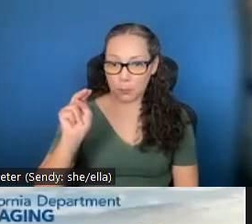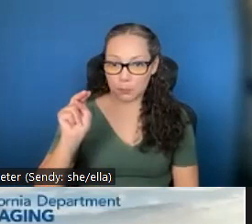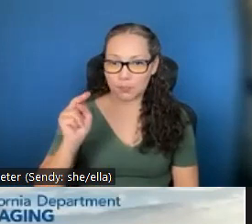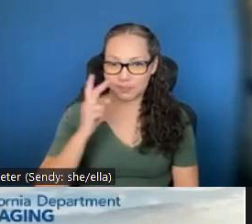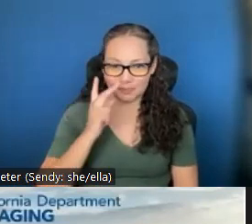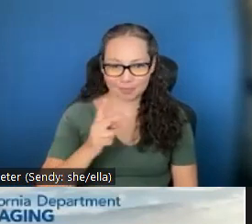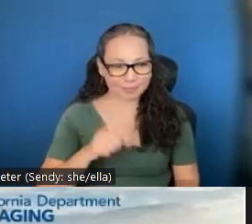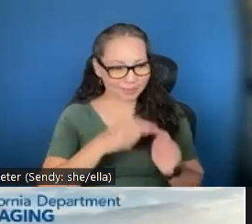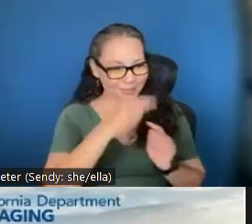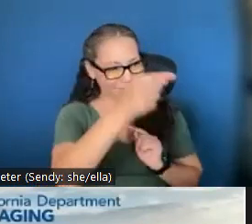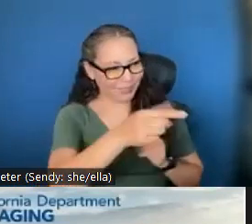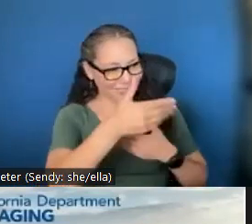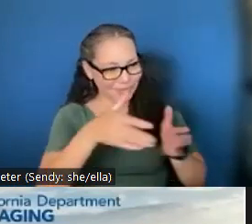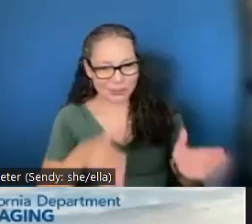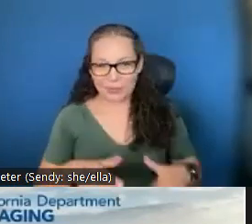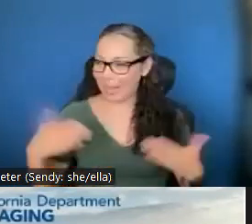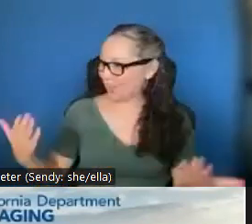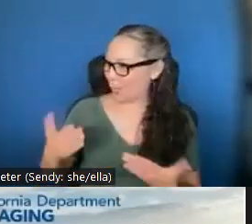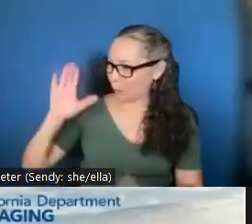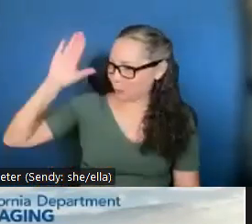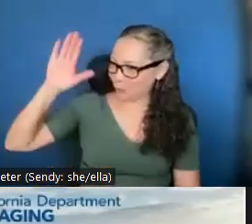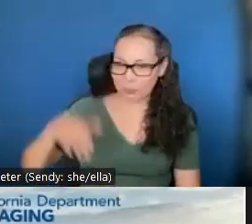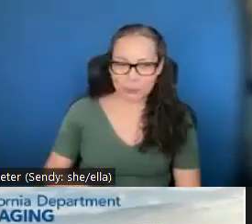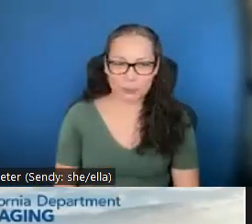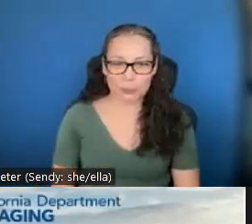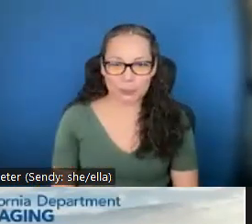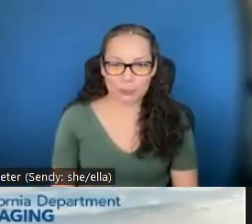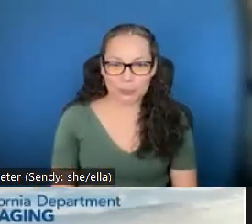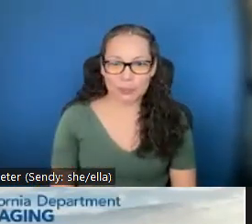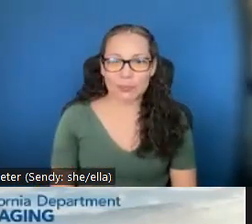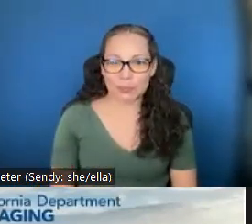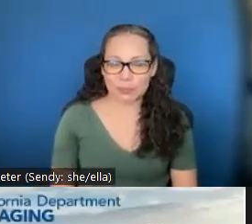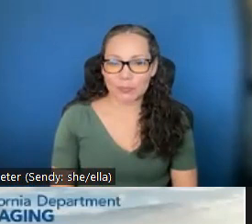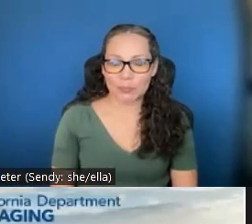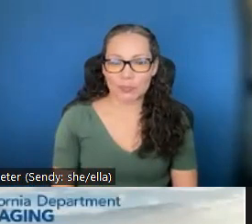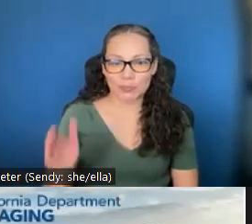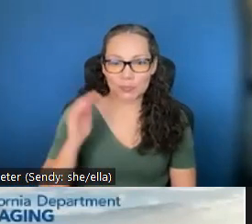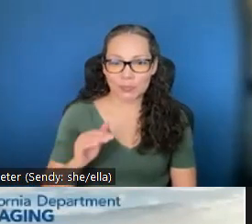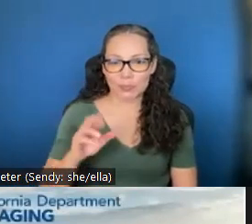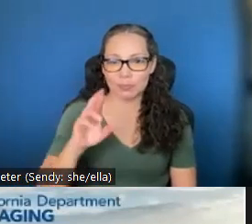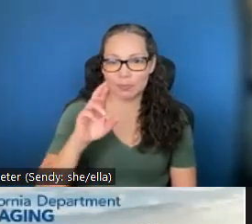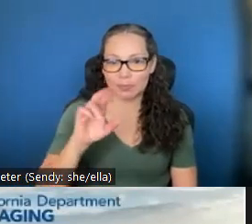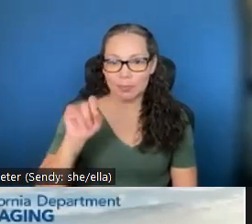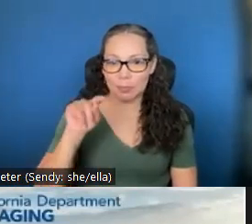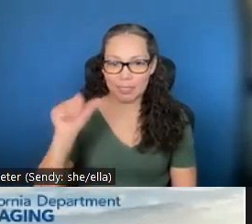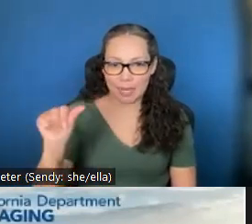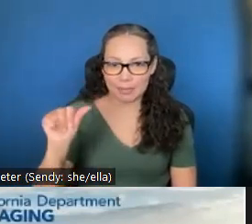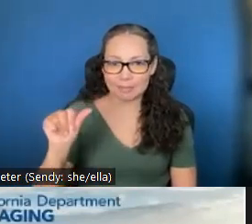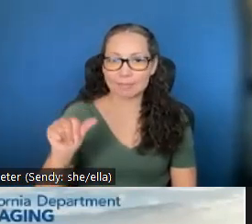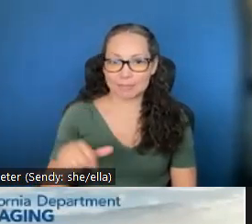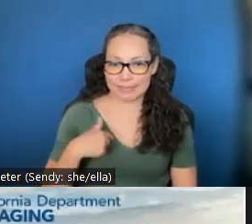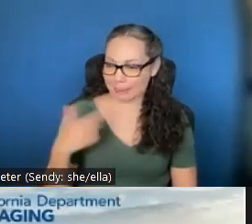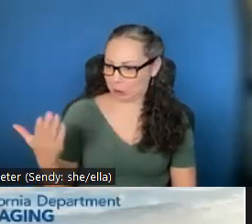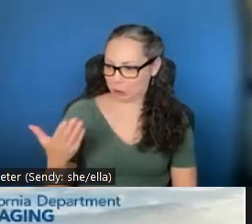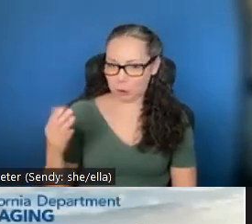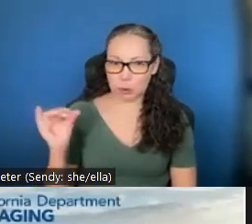here I am present morning ran uh and next we have Rita science I'm here good morning Rita